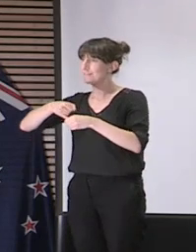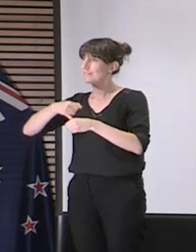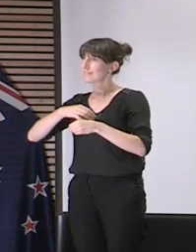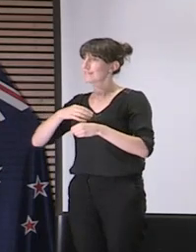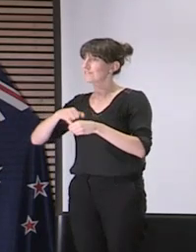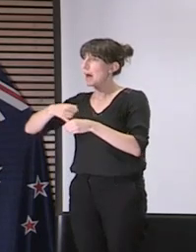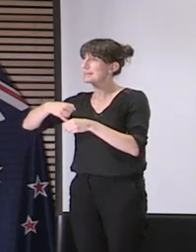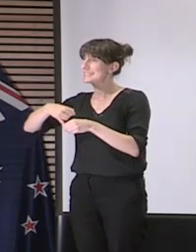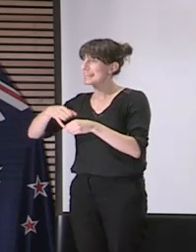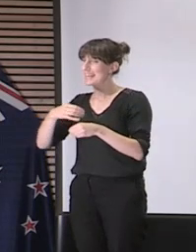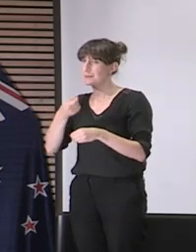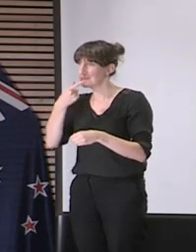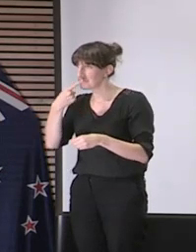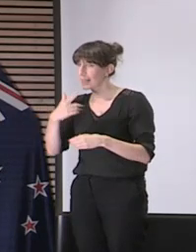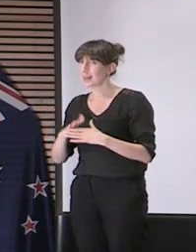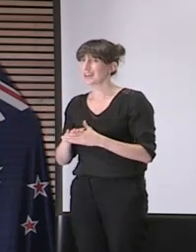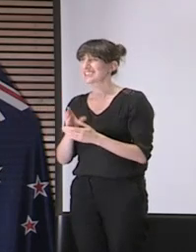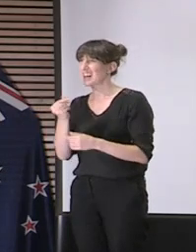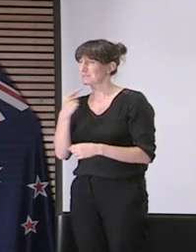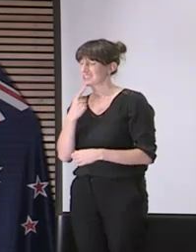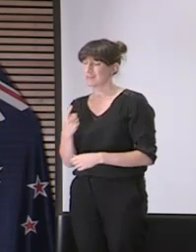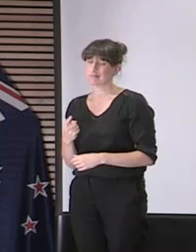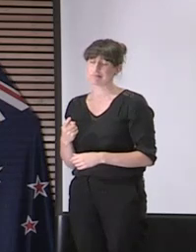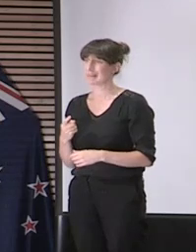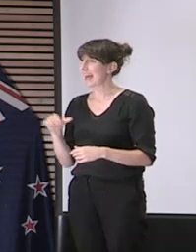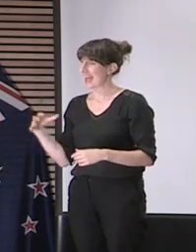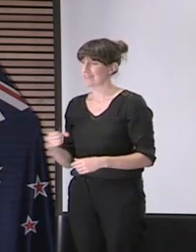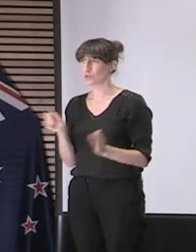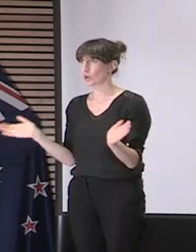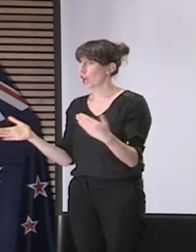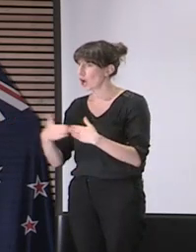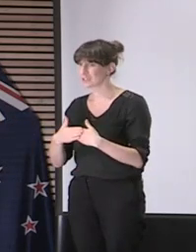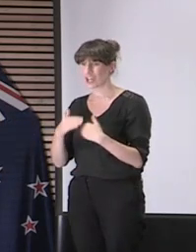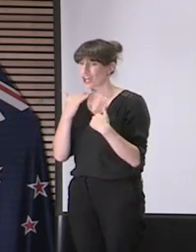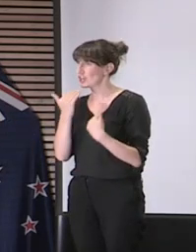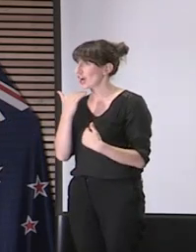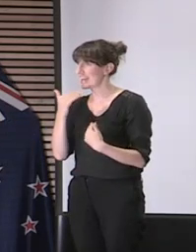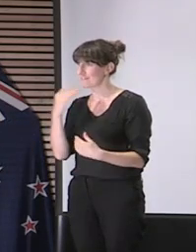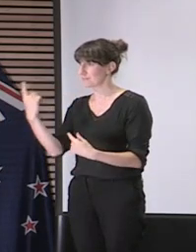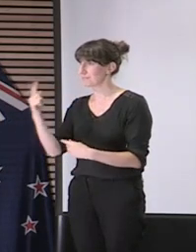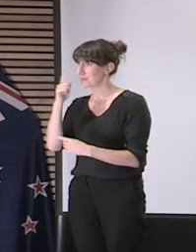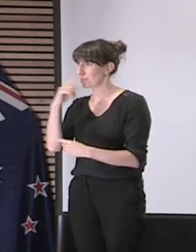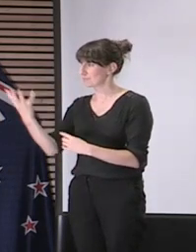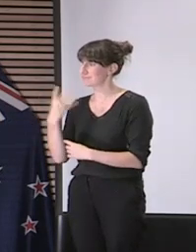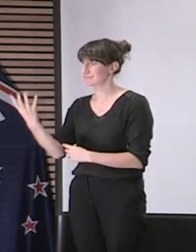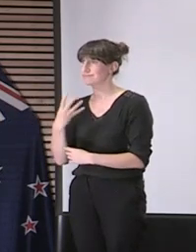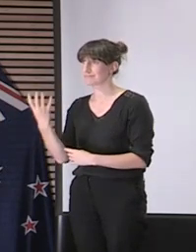On community pharmacies, some of them are saying they are looking at closing their doors because they can't get enough financial support. We